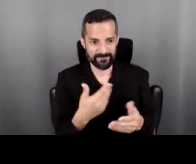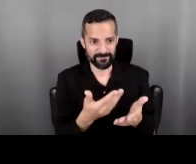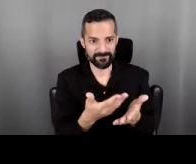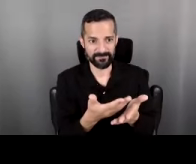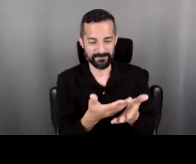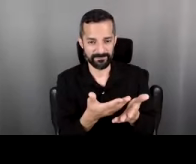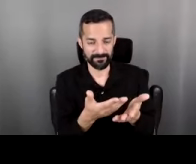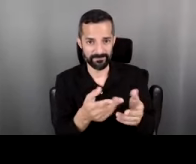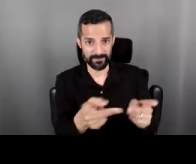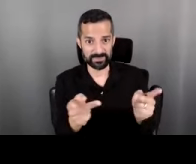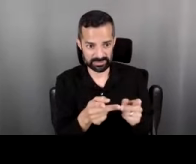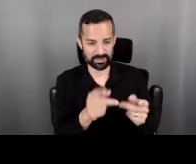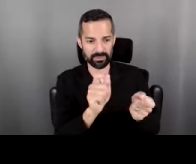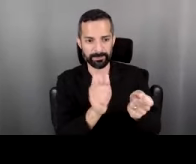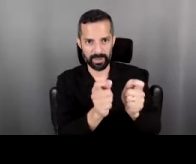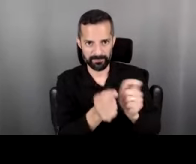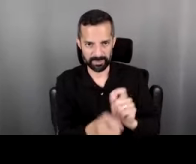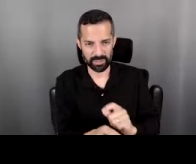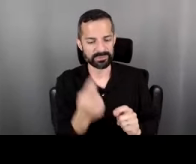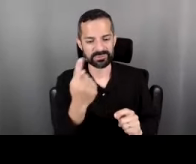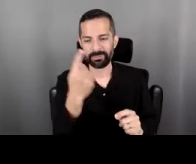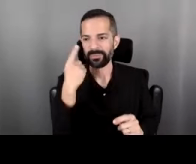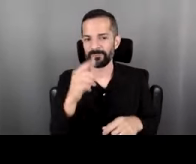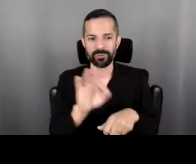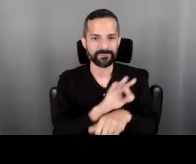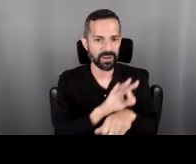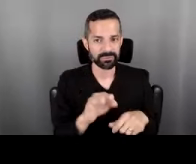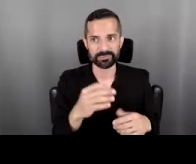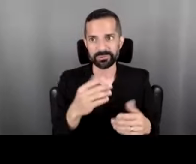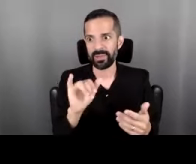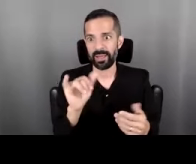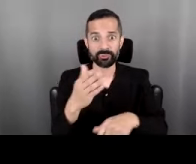for some functions, such as remodeling, additions,